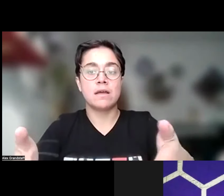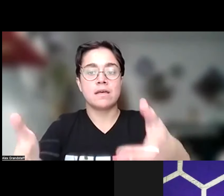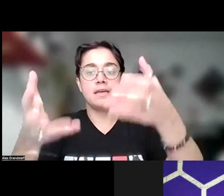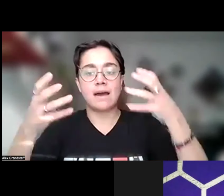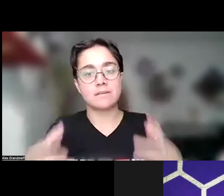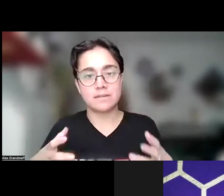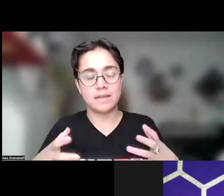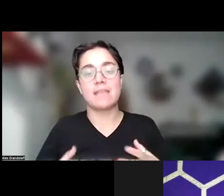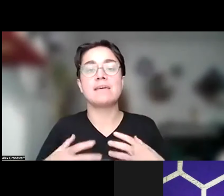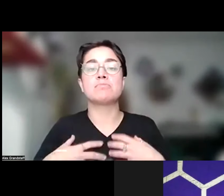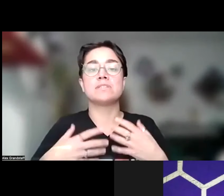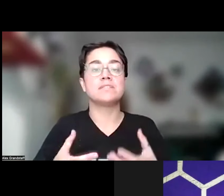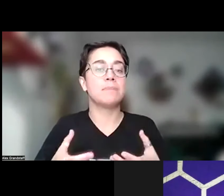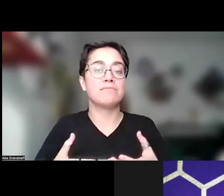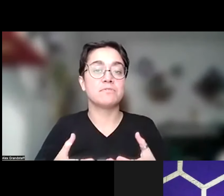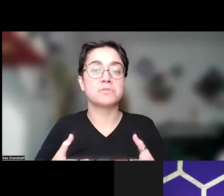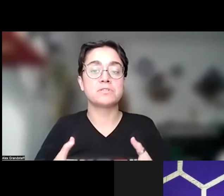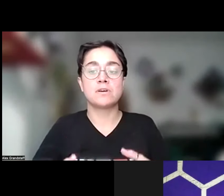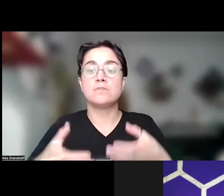Circling back to the example of immigration.